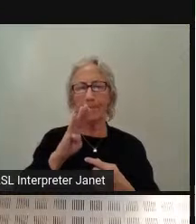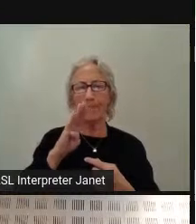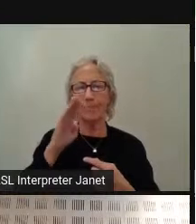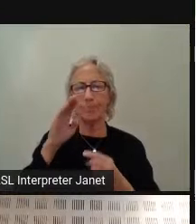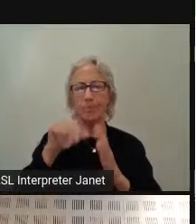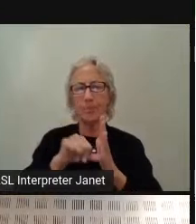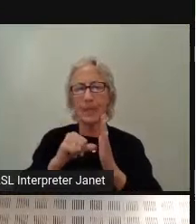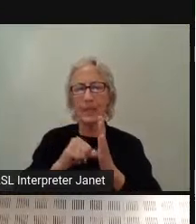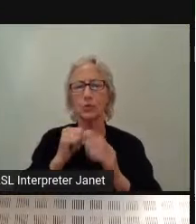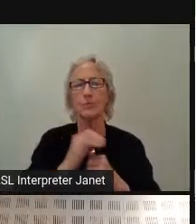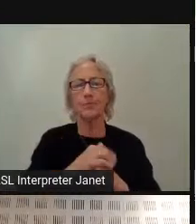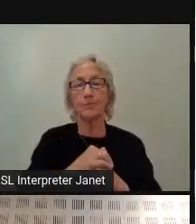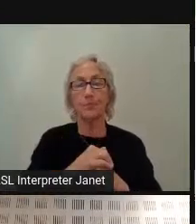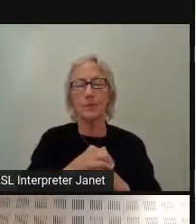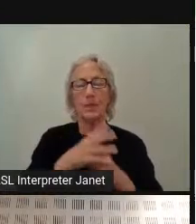functioning page.